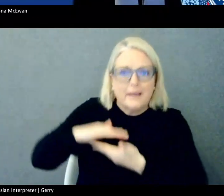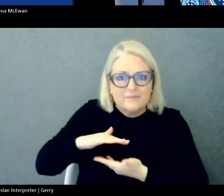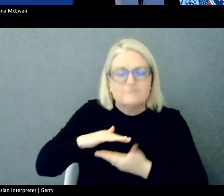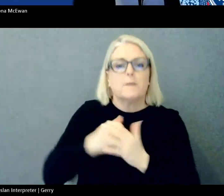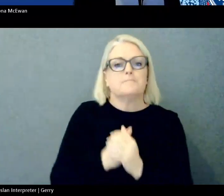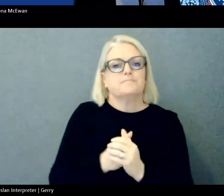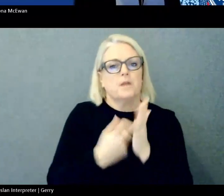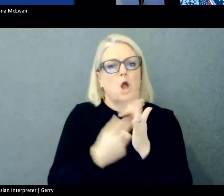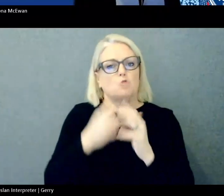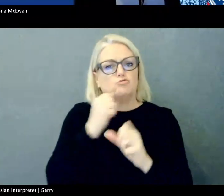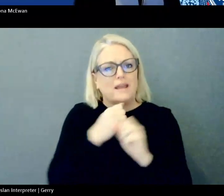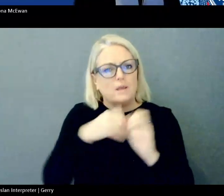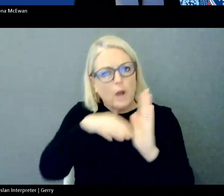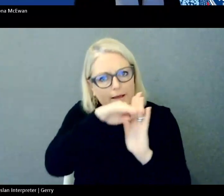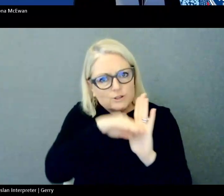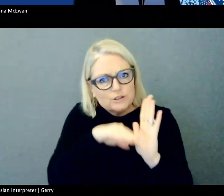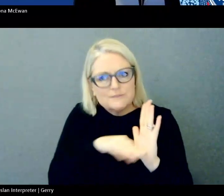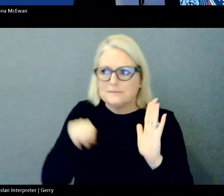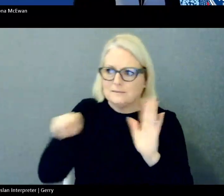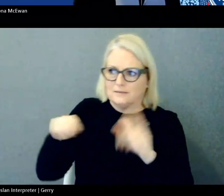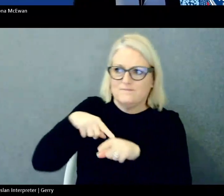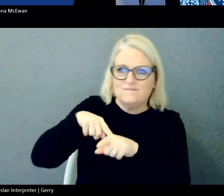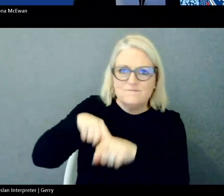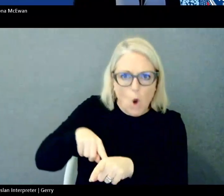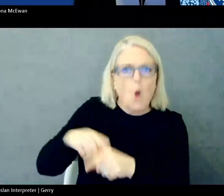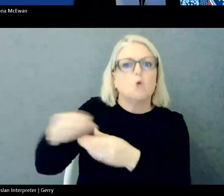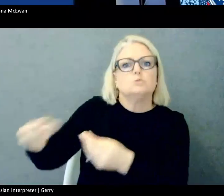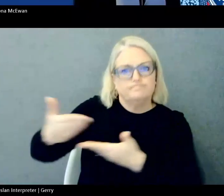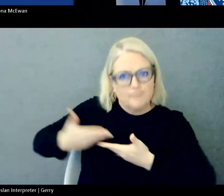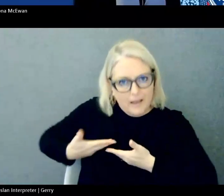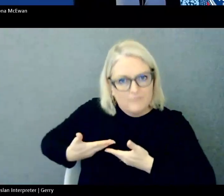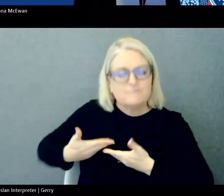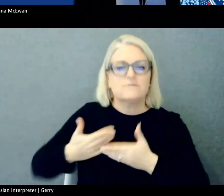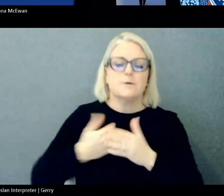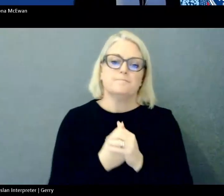and models seek to drive some of those responses.